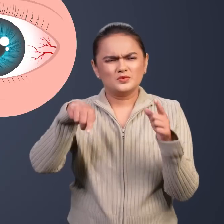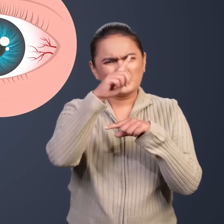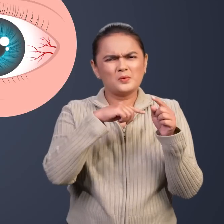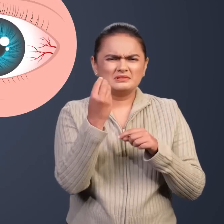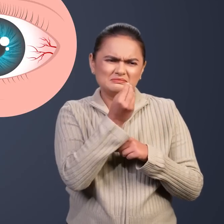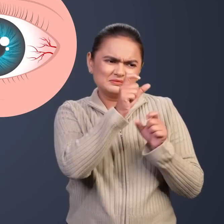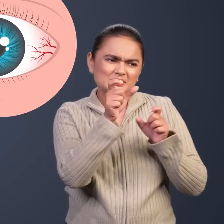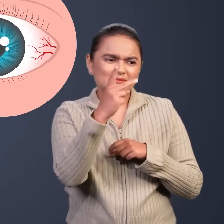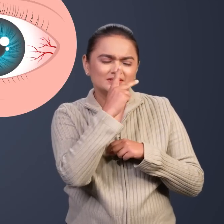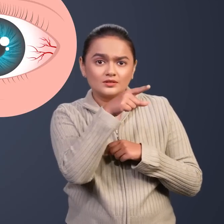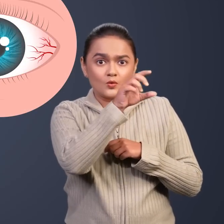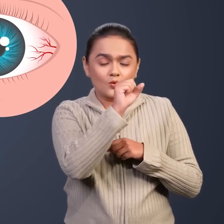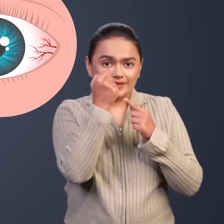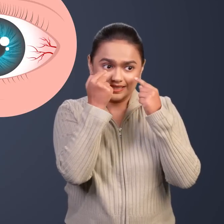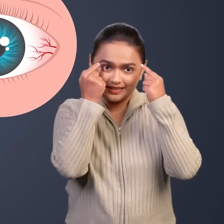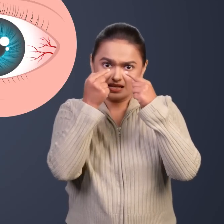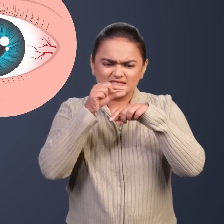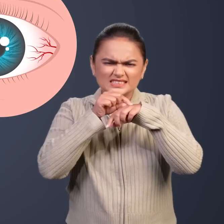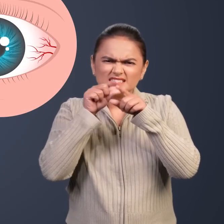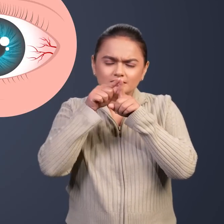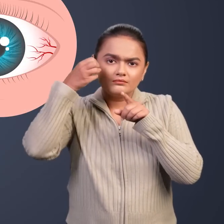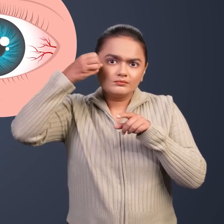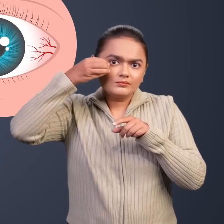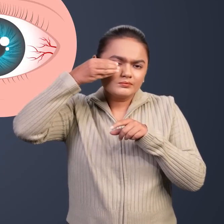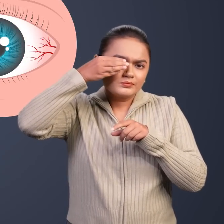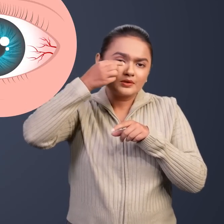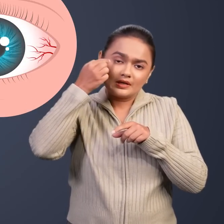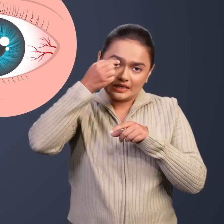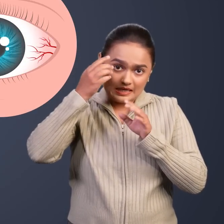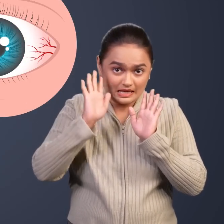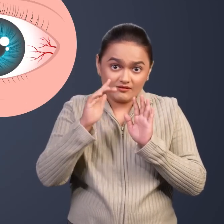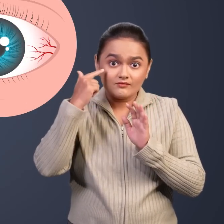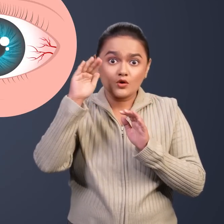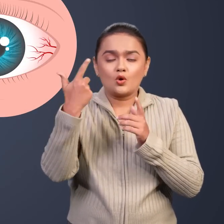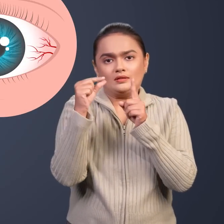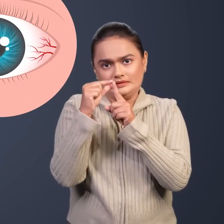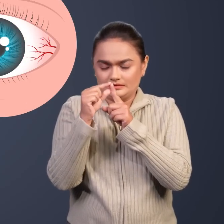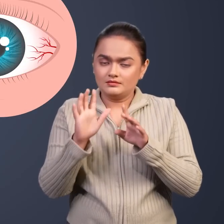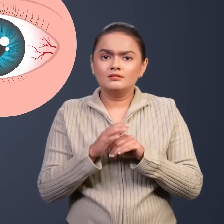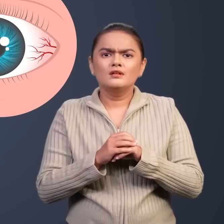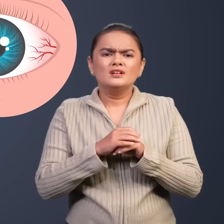You may have seen certain people with who have like a skin growing on the surface of the eye. We call it a Terry gem,